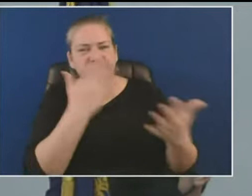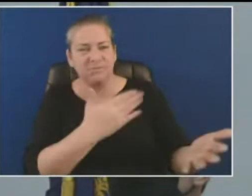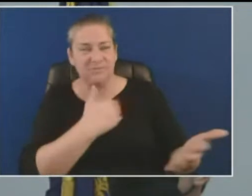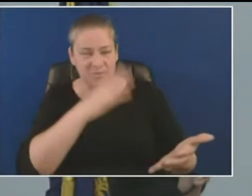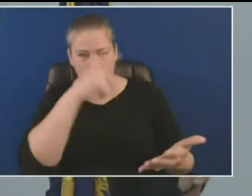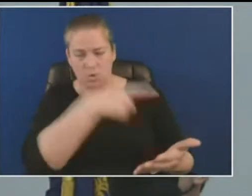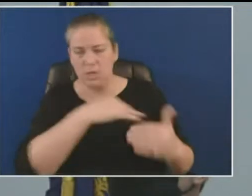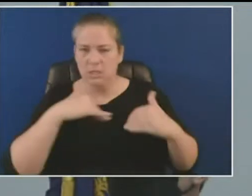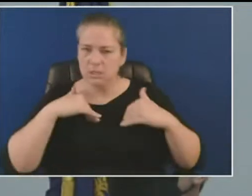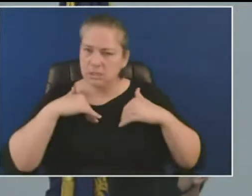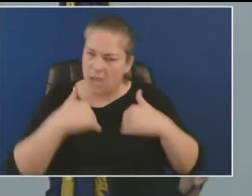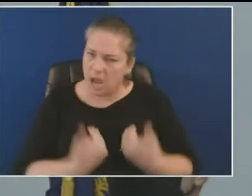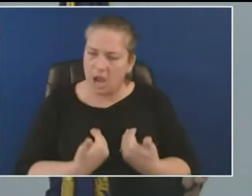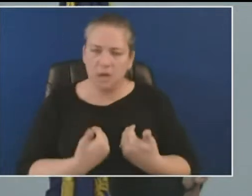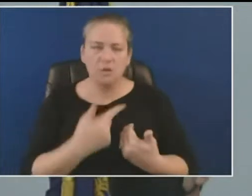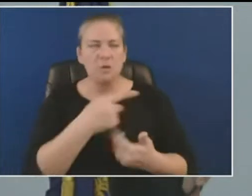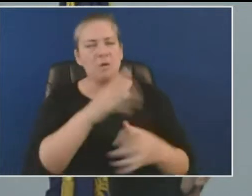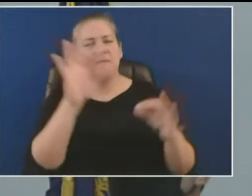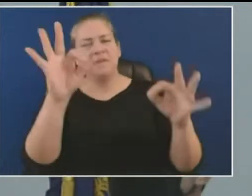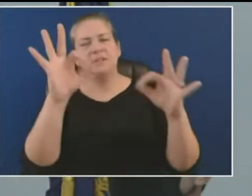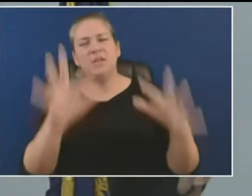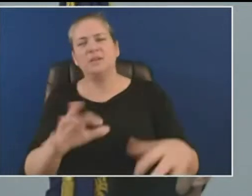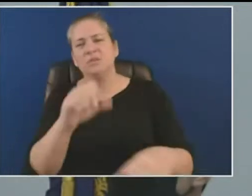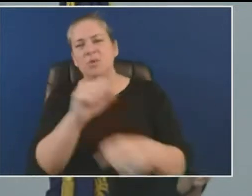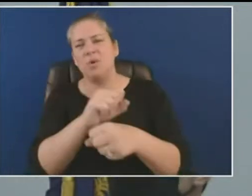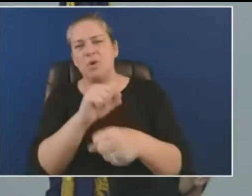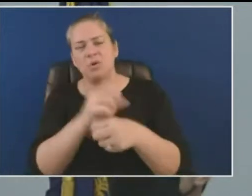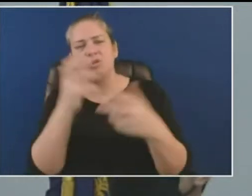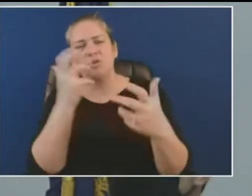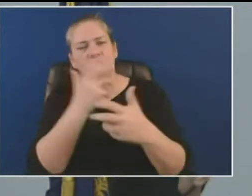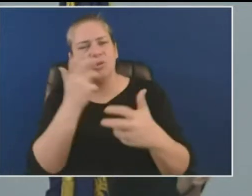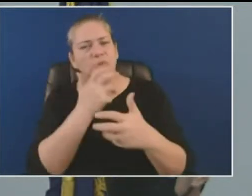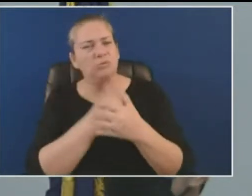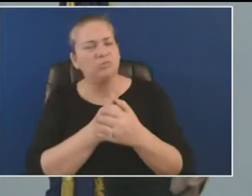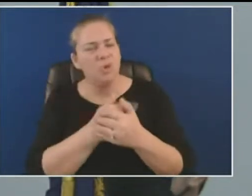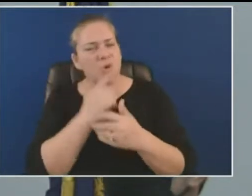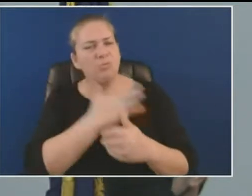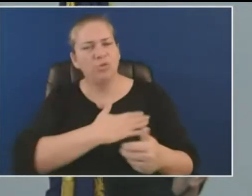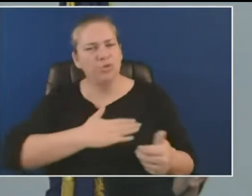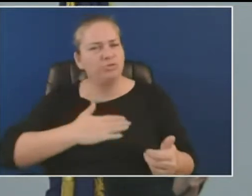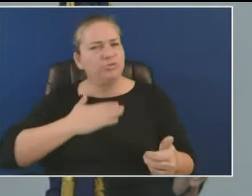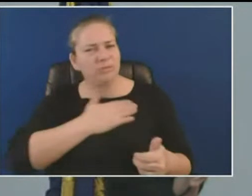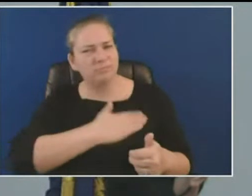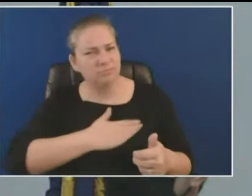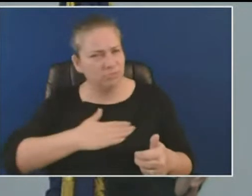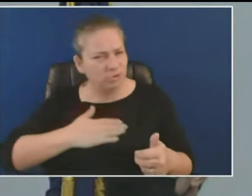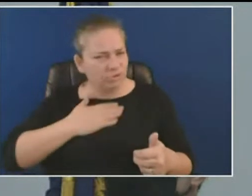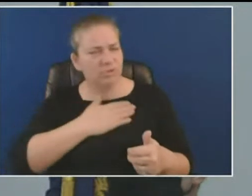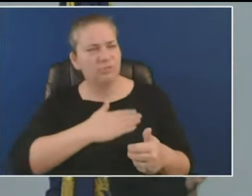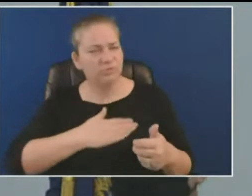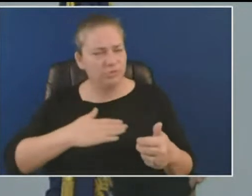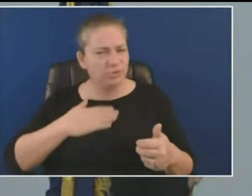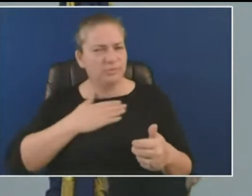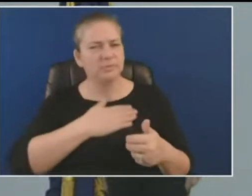a fantastic job. And appreciate him so much. I can tell you this,